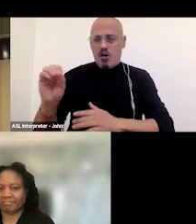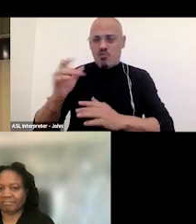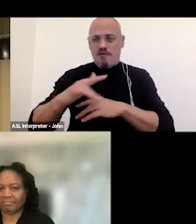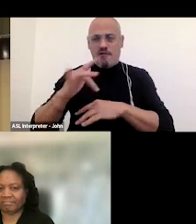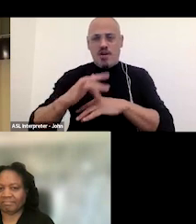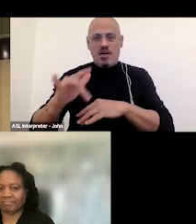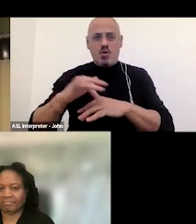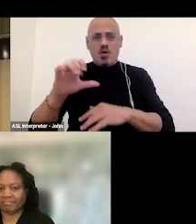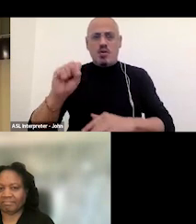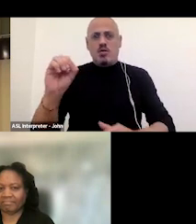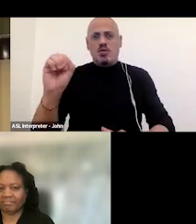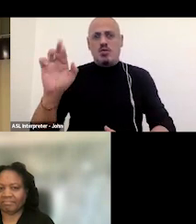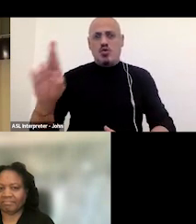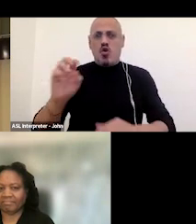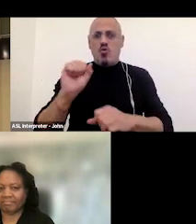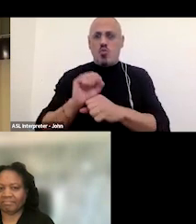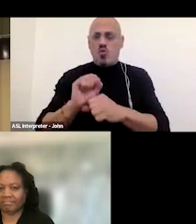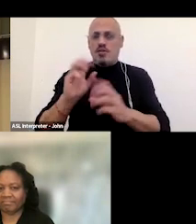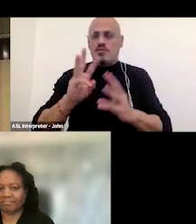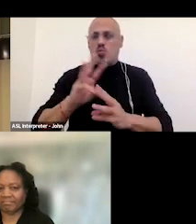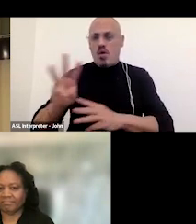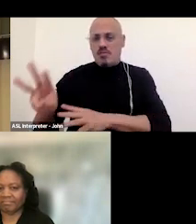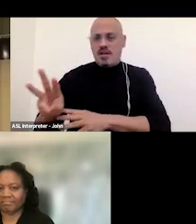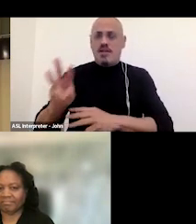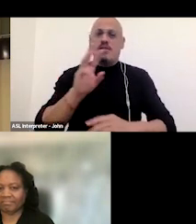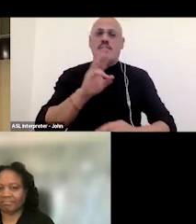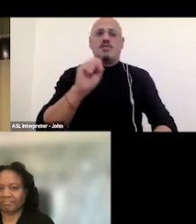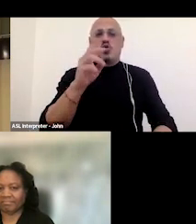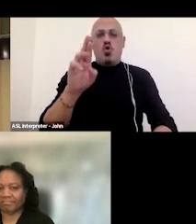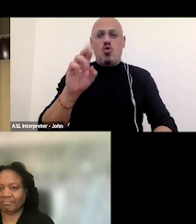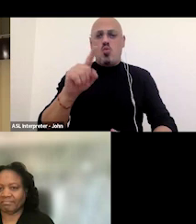on the SOAR Works website at soarworks.samsha.gov/events.